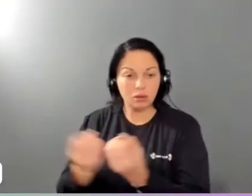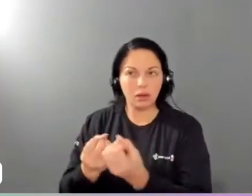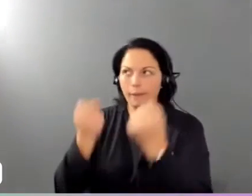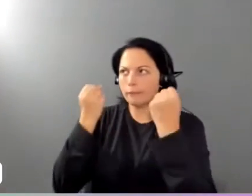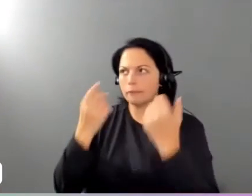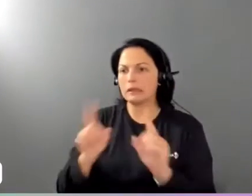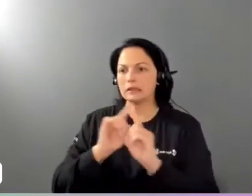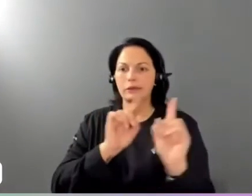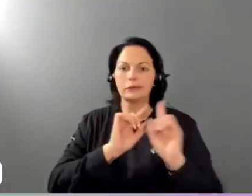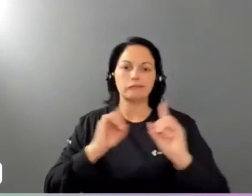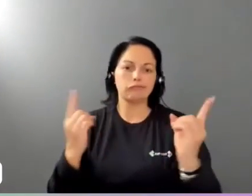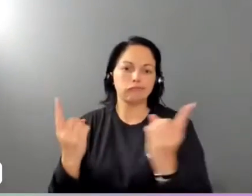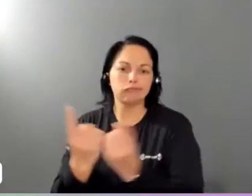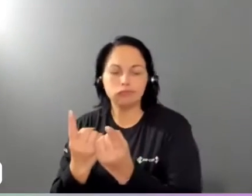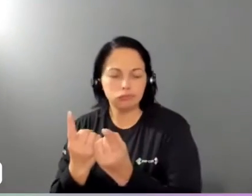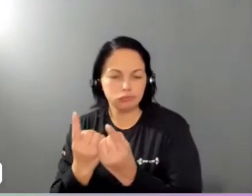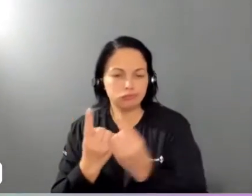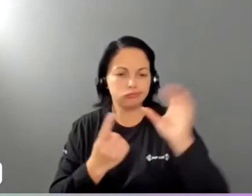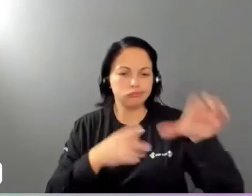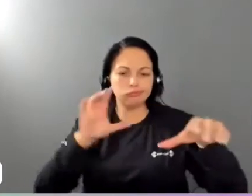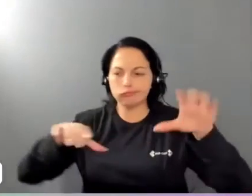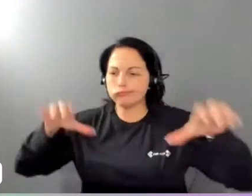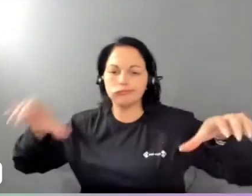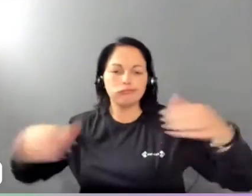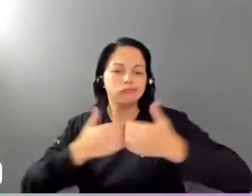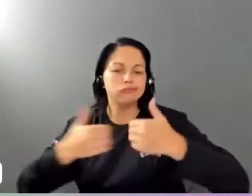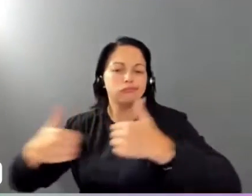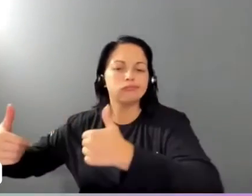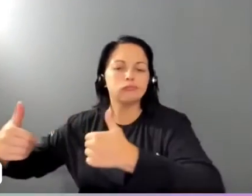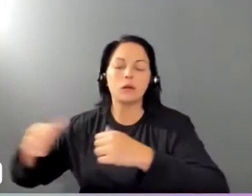the process of applying these tools at the university, and